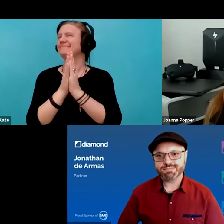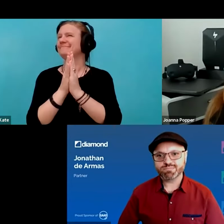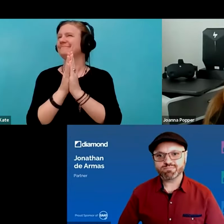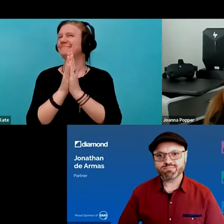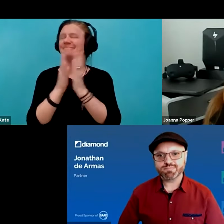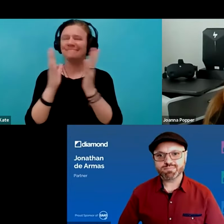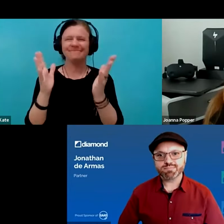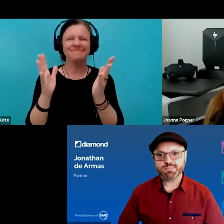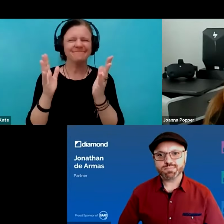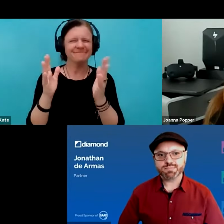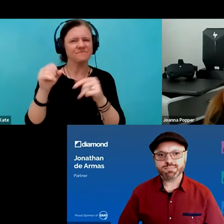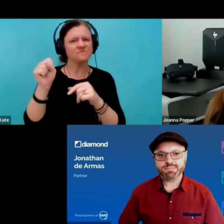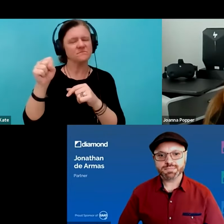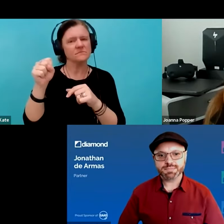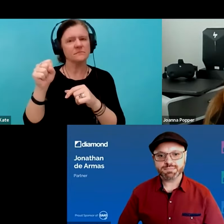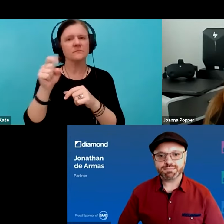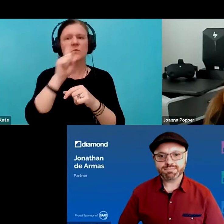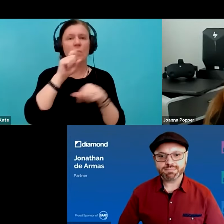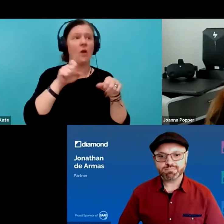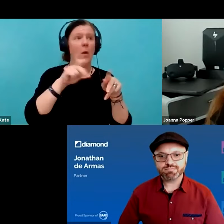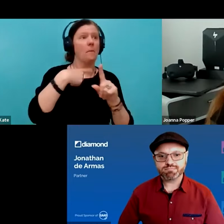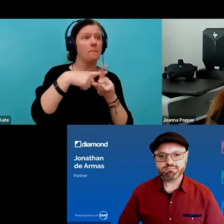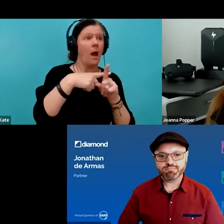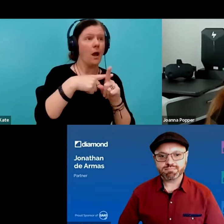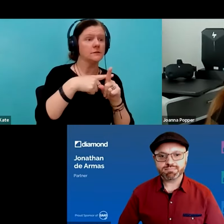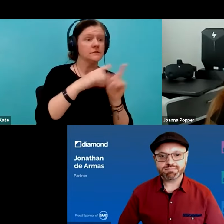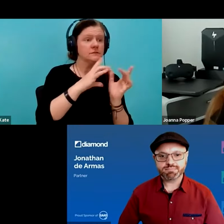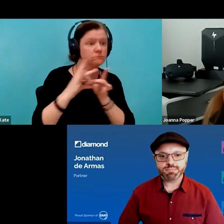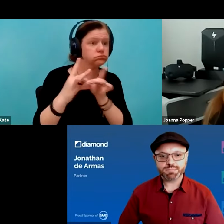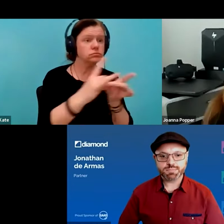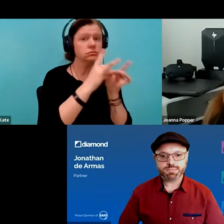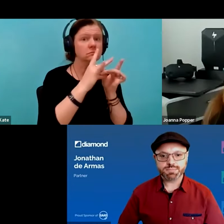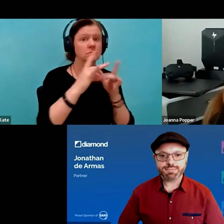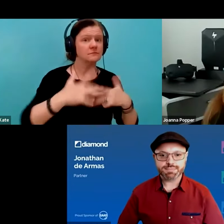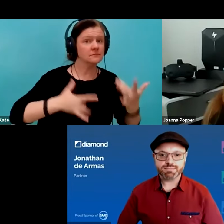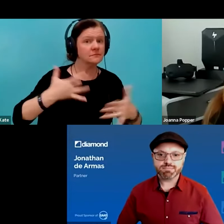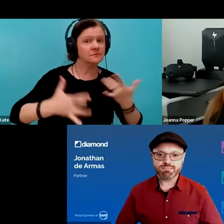Things that that bring us together and are really exciting from an evolutionary